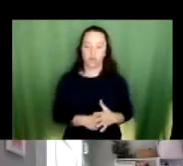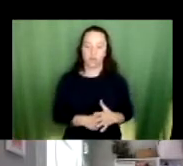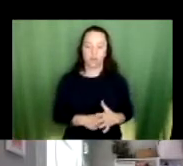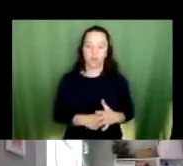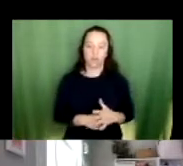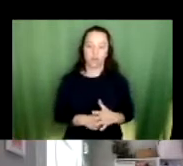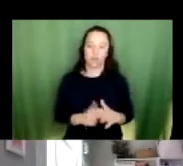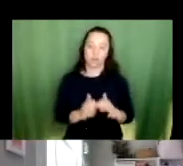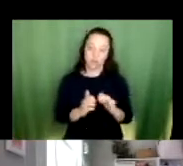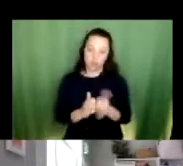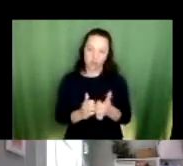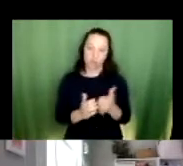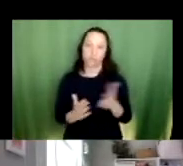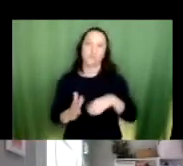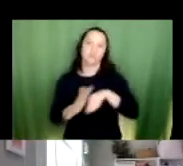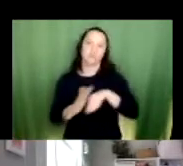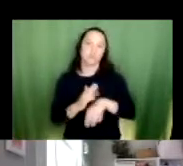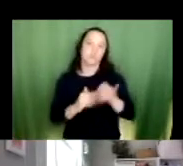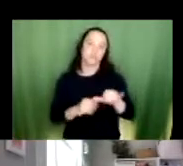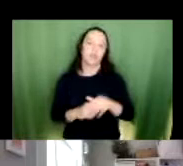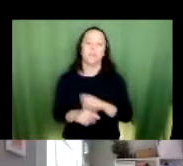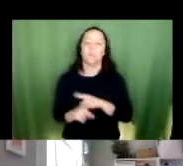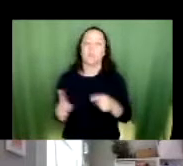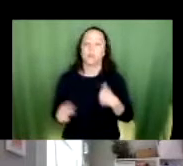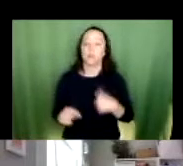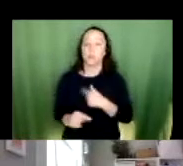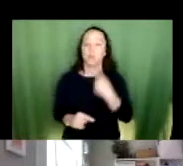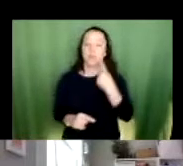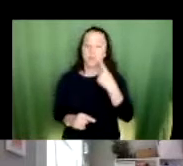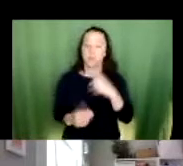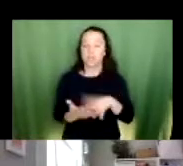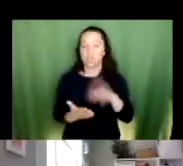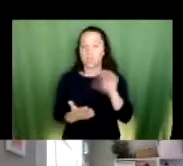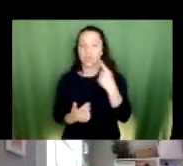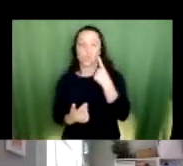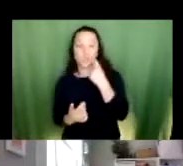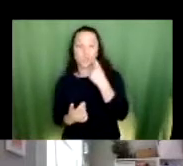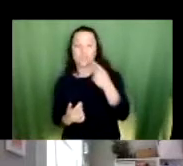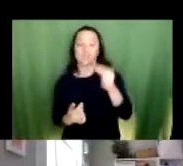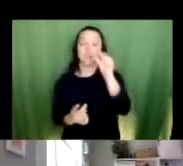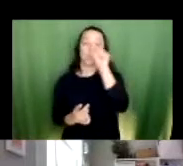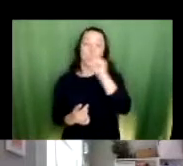But what we also learned recently is that Google Chrome browser is now offering live captioning,